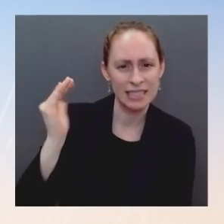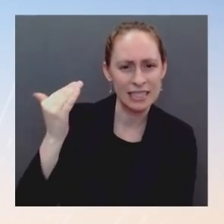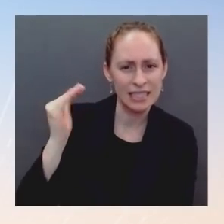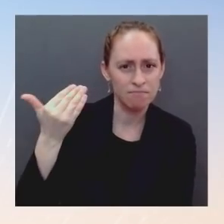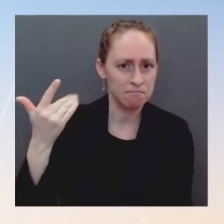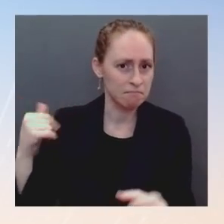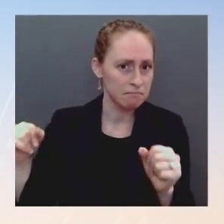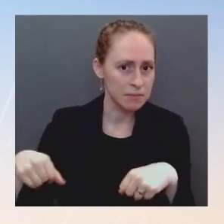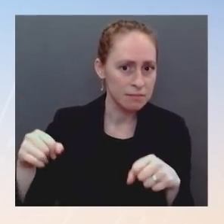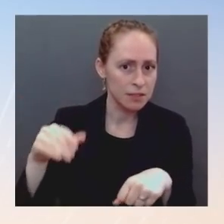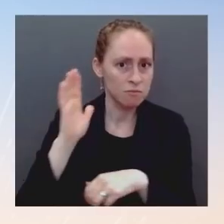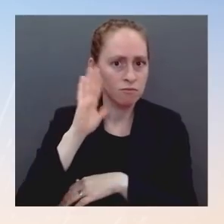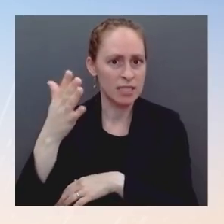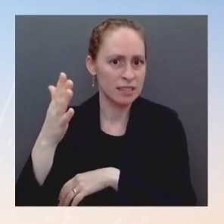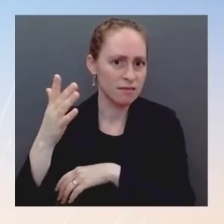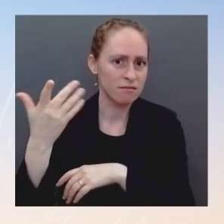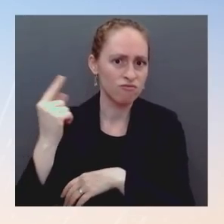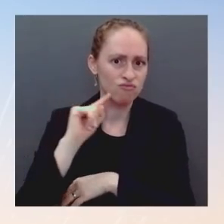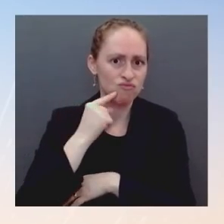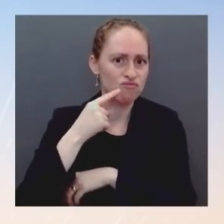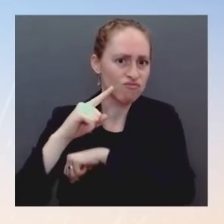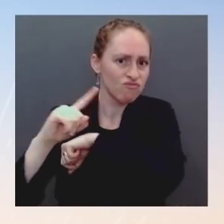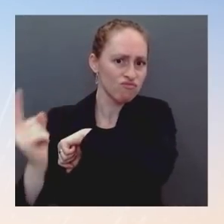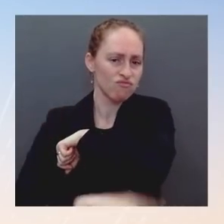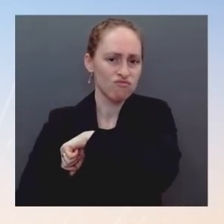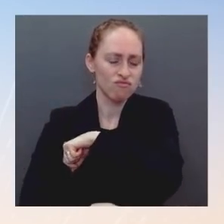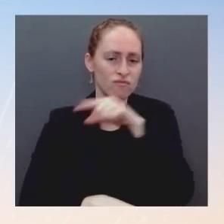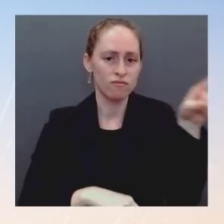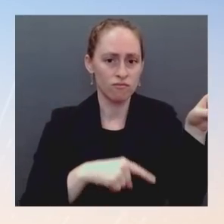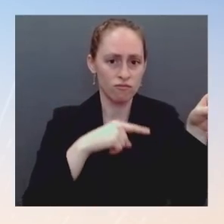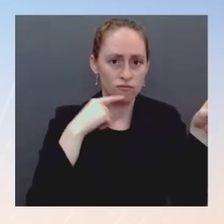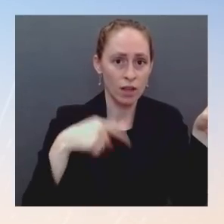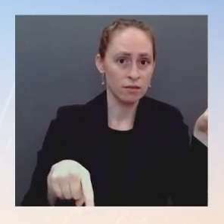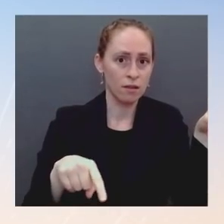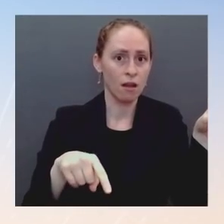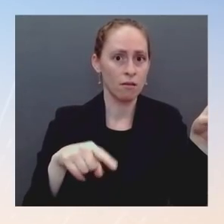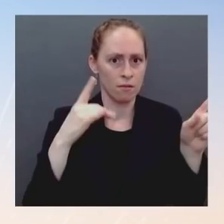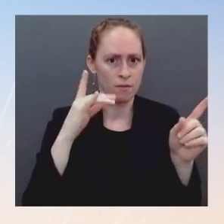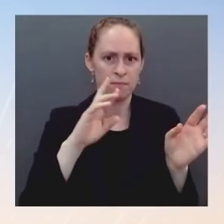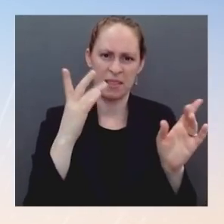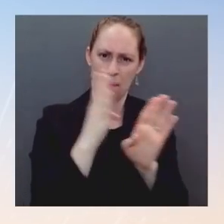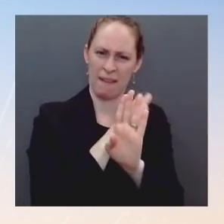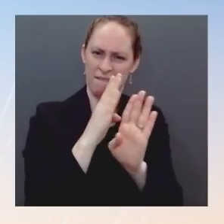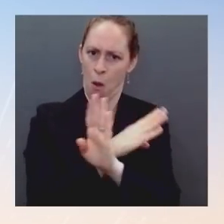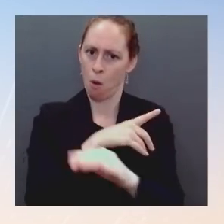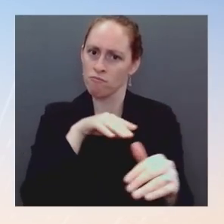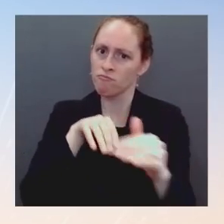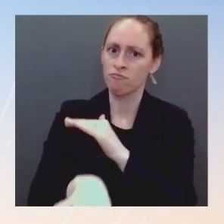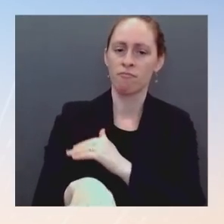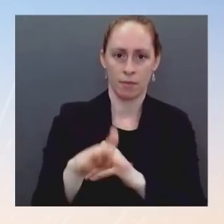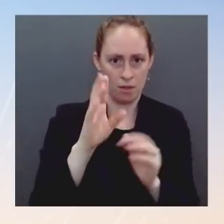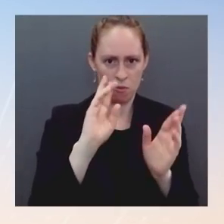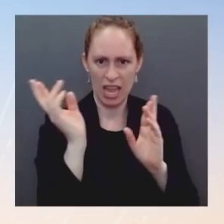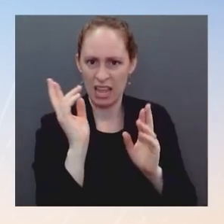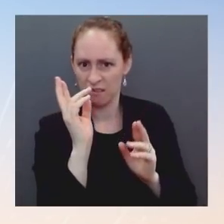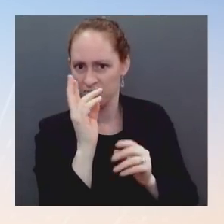should it pass? Ms. Psaki: Well, we are working very closely with Congress on U- -- on Ukraine and Russia and the tensions